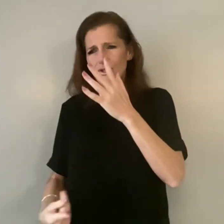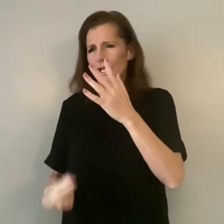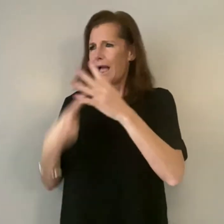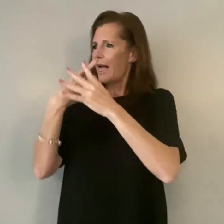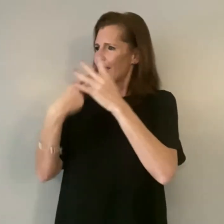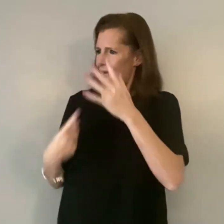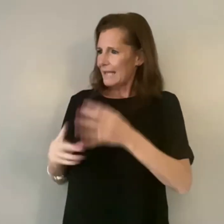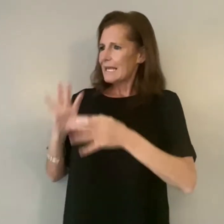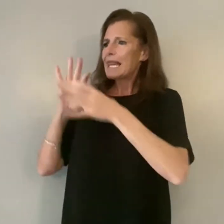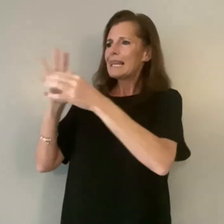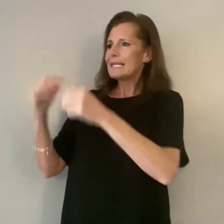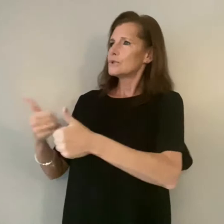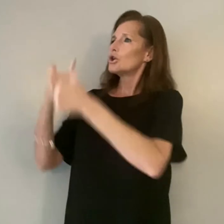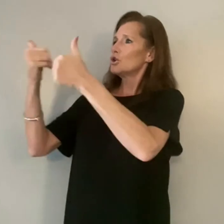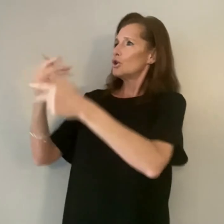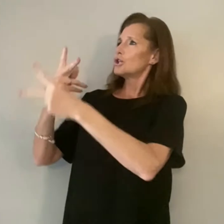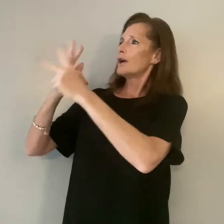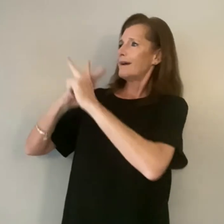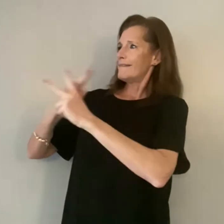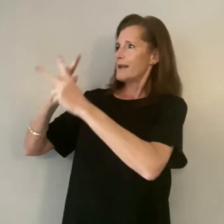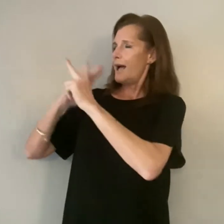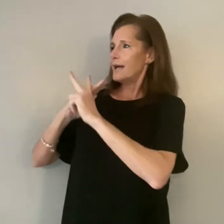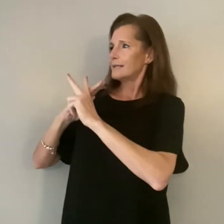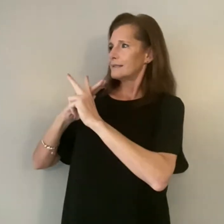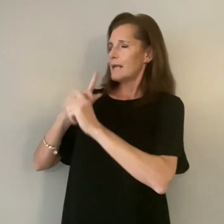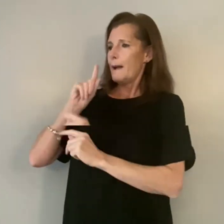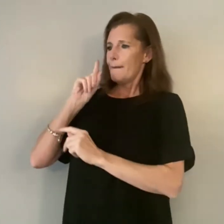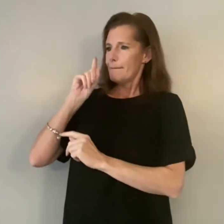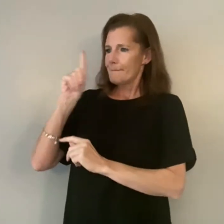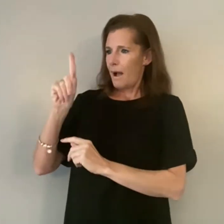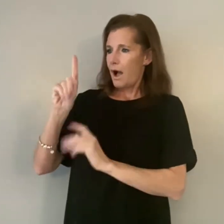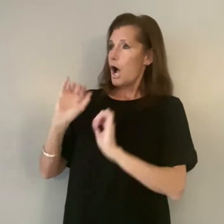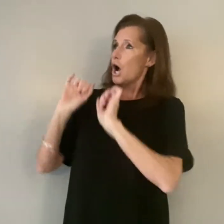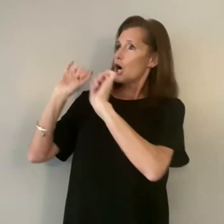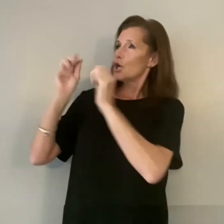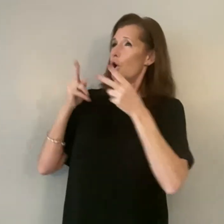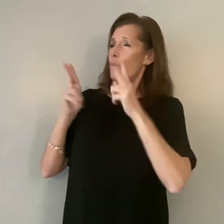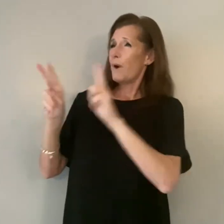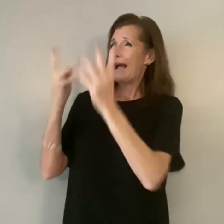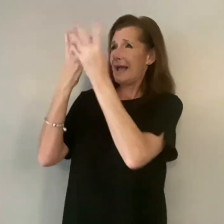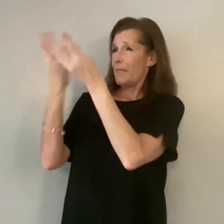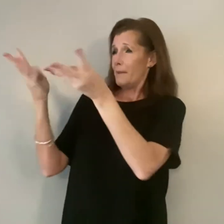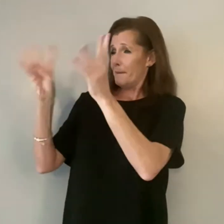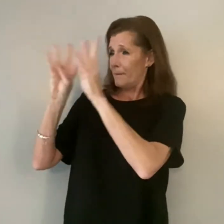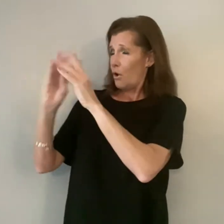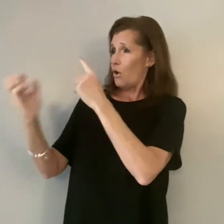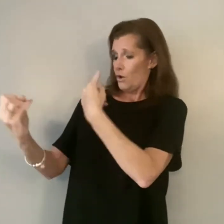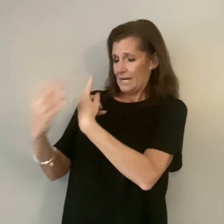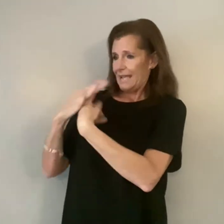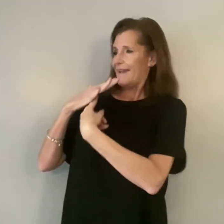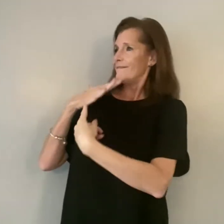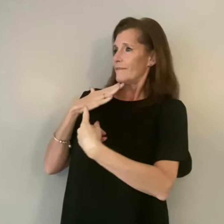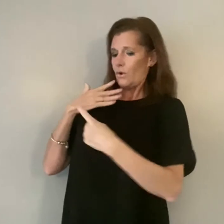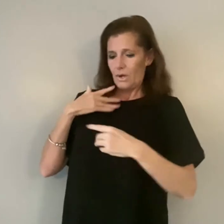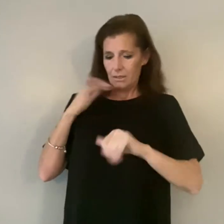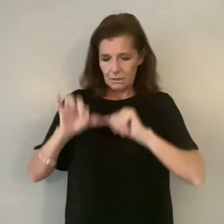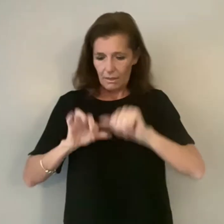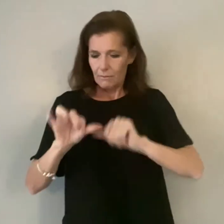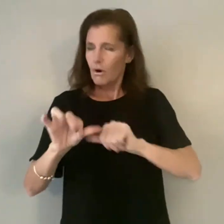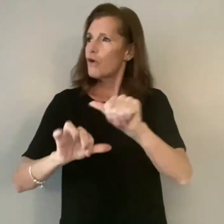They are all part of good governance yet, the way that you are tackling it is orders actually influencing the program